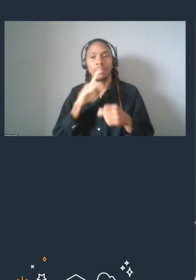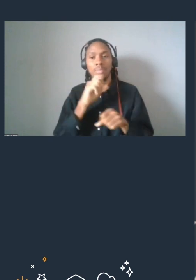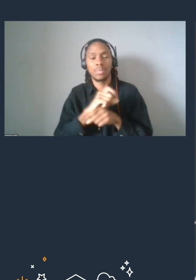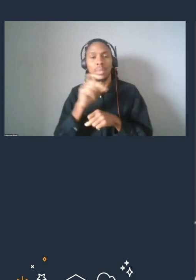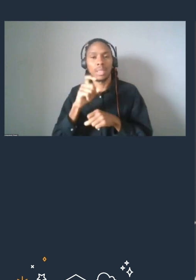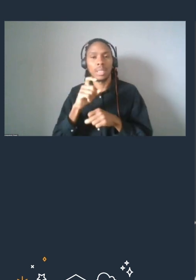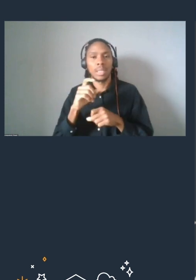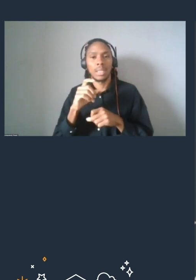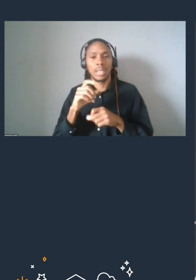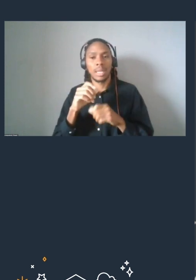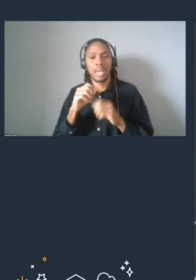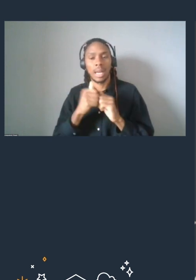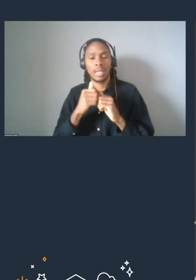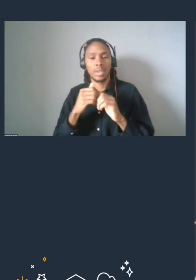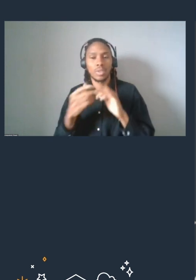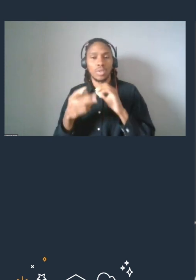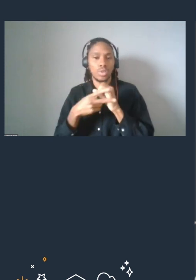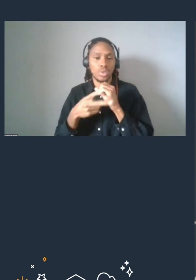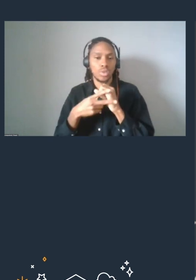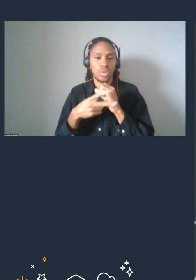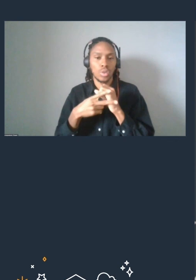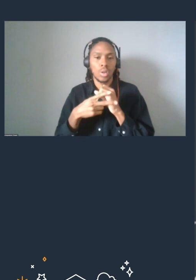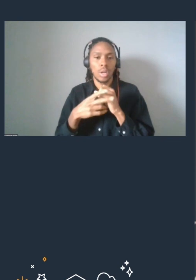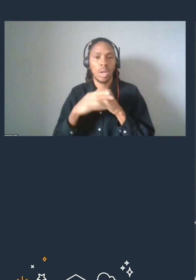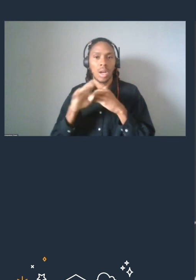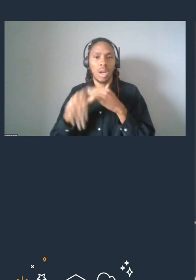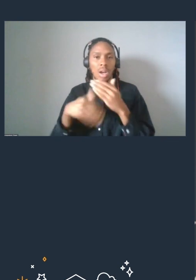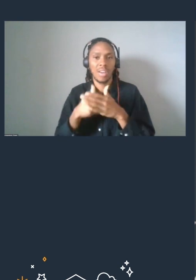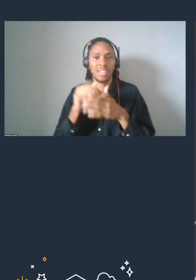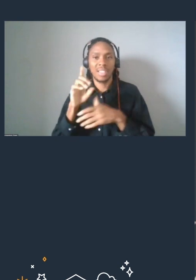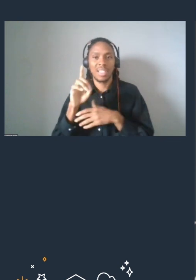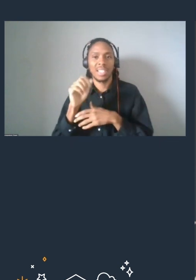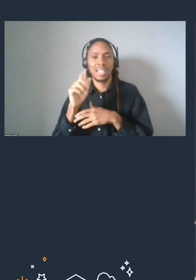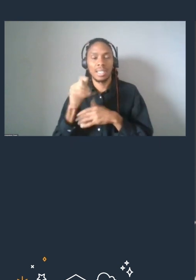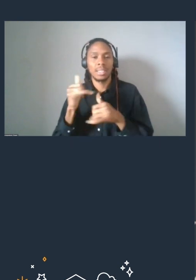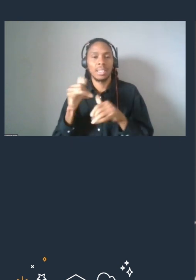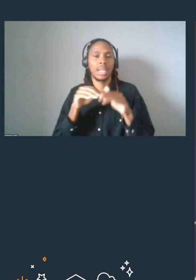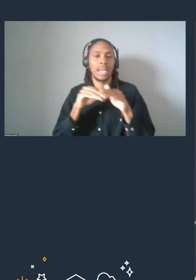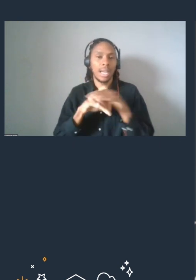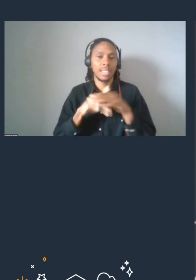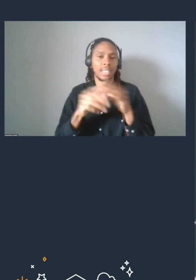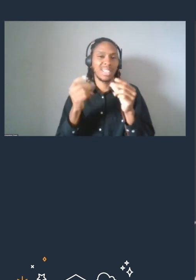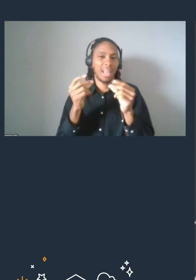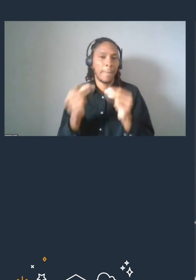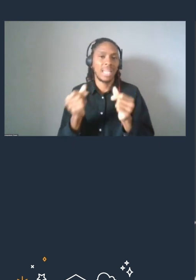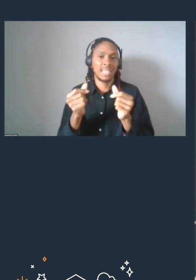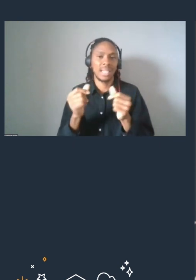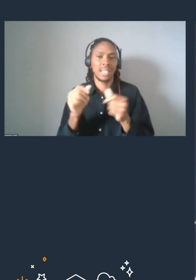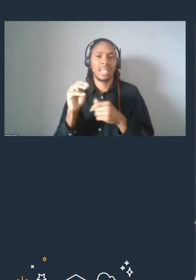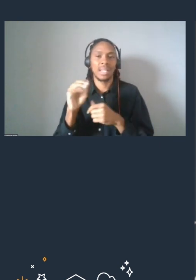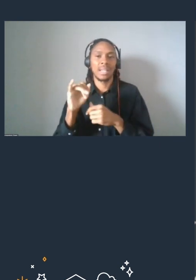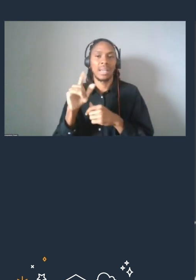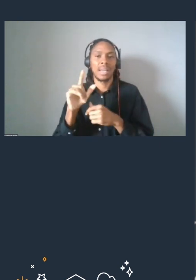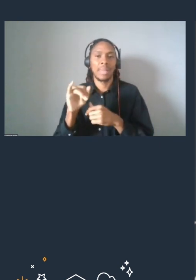of that long-lived data, and still access it in milliseconds, but really reduce their cost,